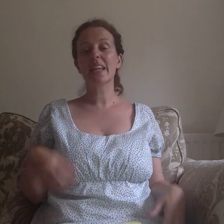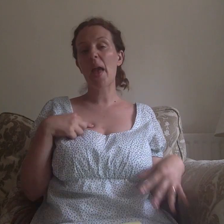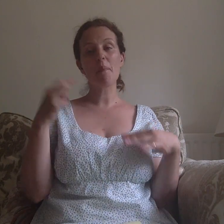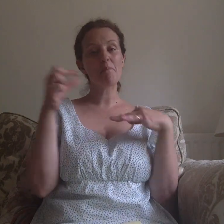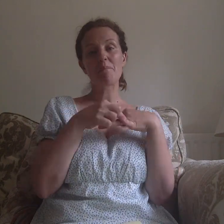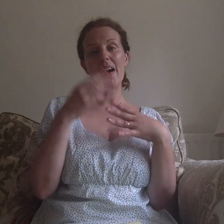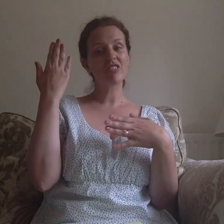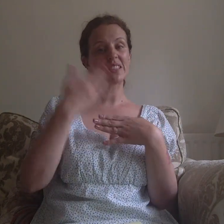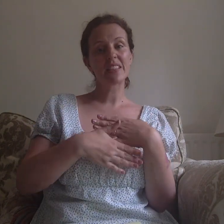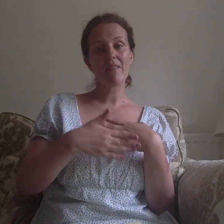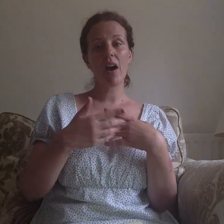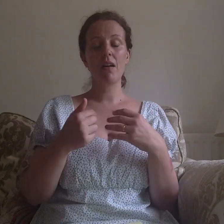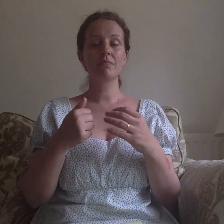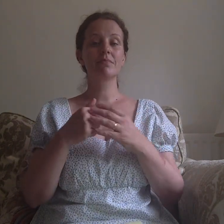She was never married,